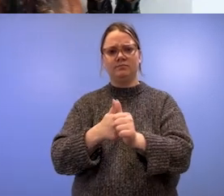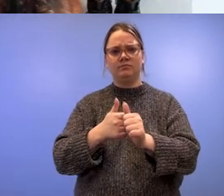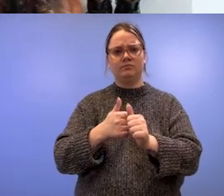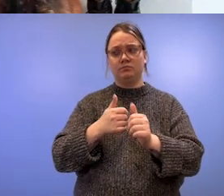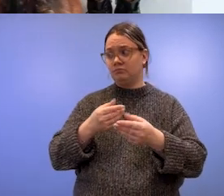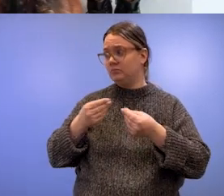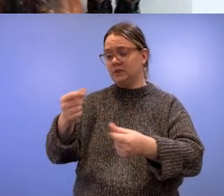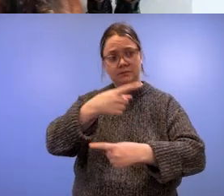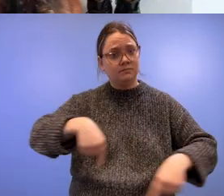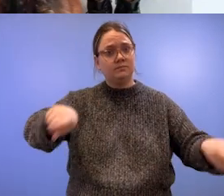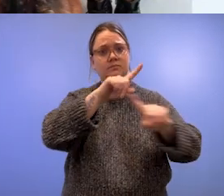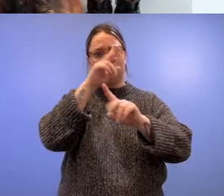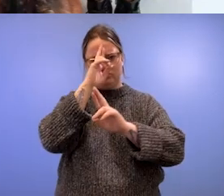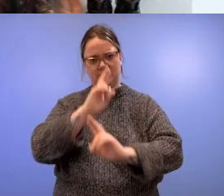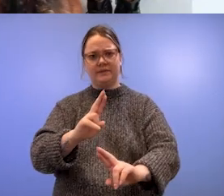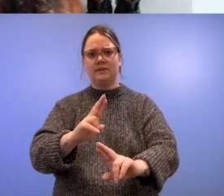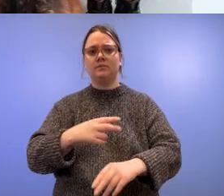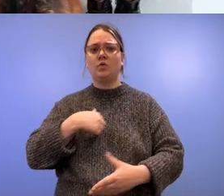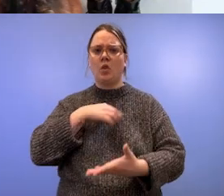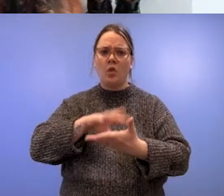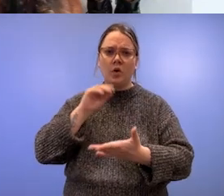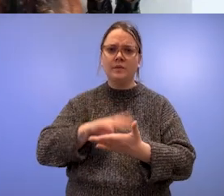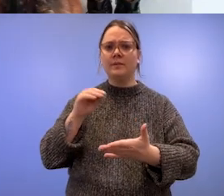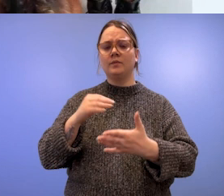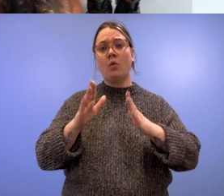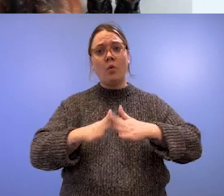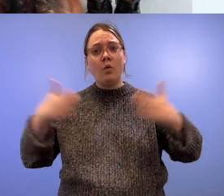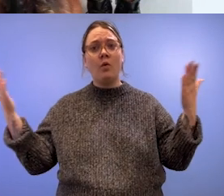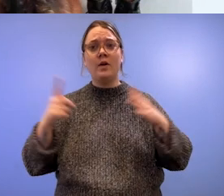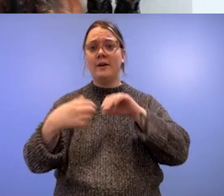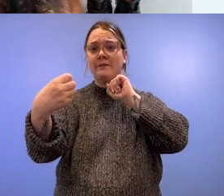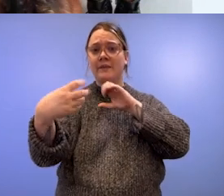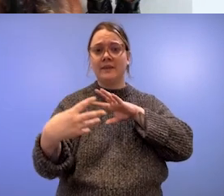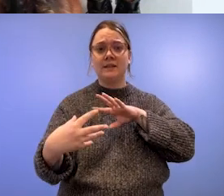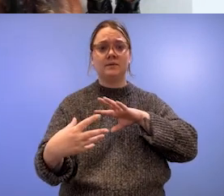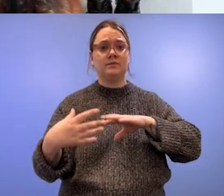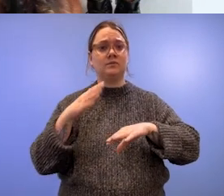and we are learning, and are open to feedback on our use of language, so we can do better.